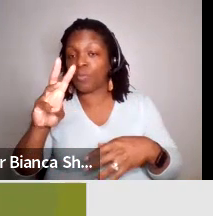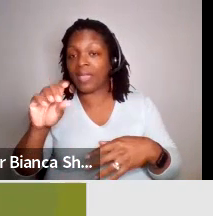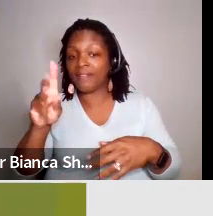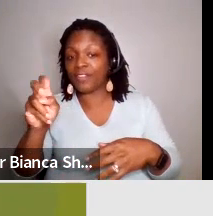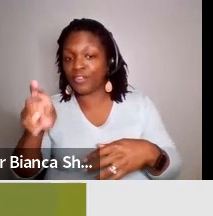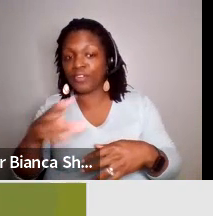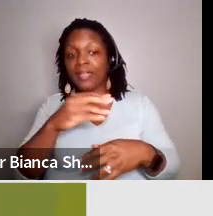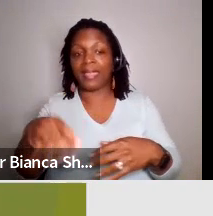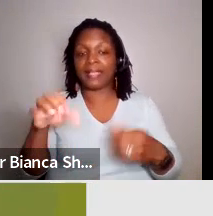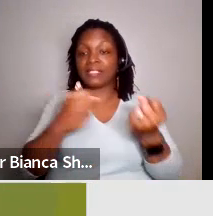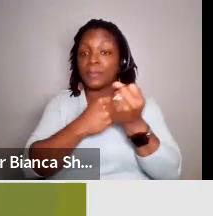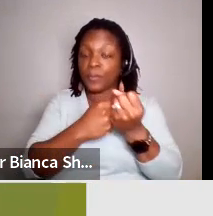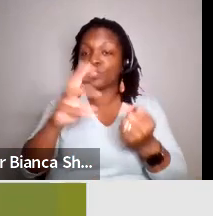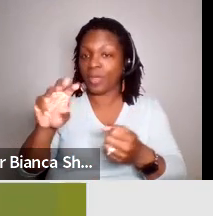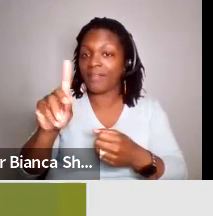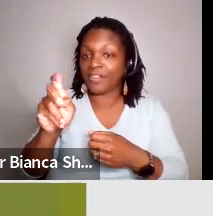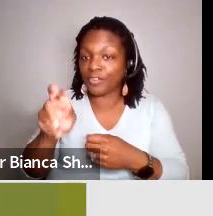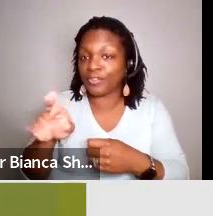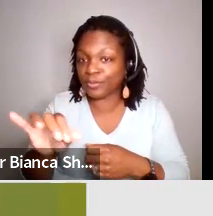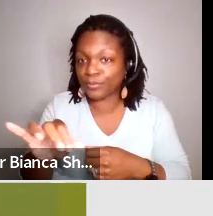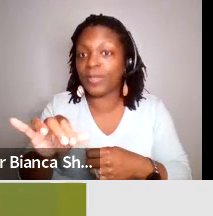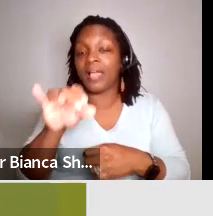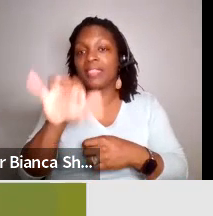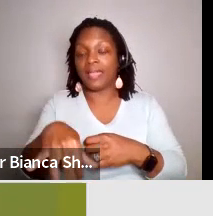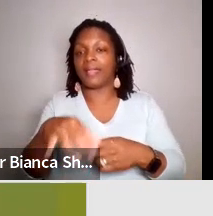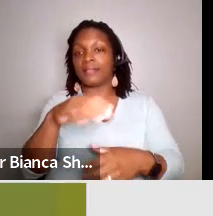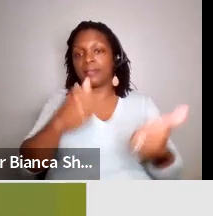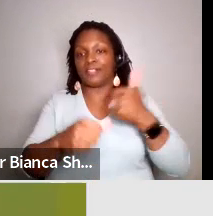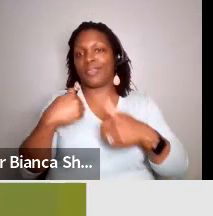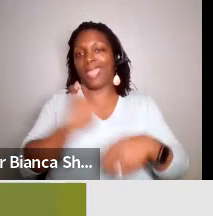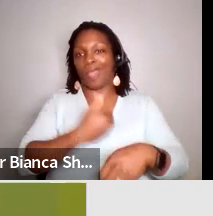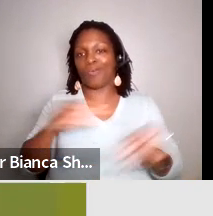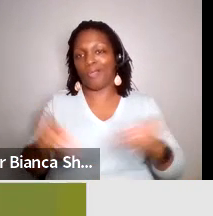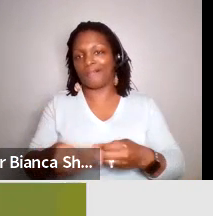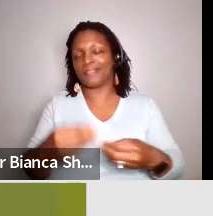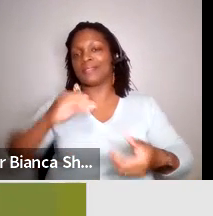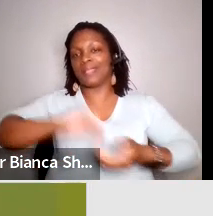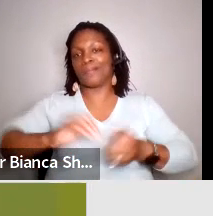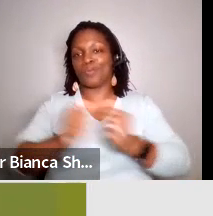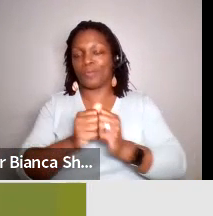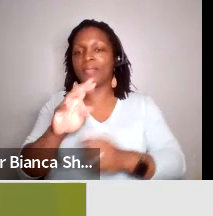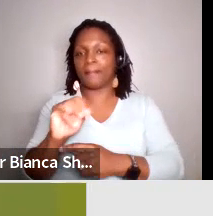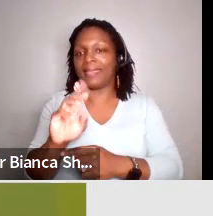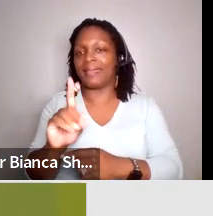And those are operated under Our office in collaboration with our Medicaid office.